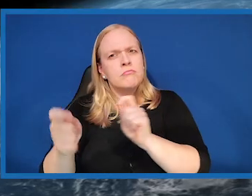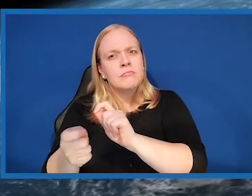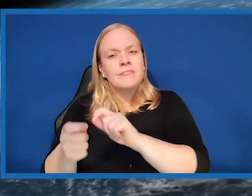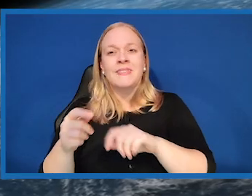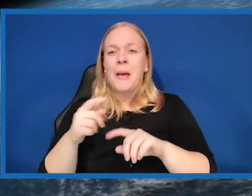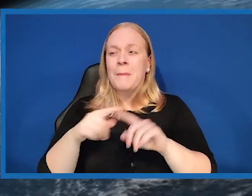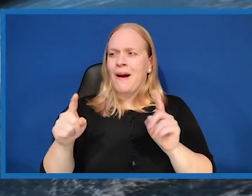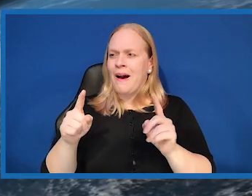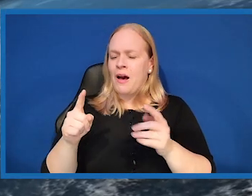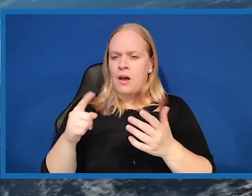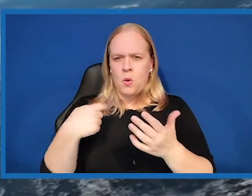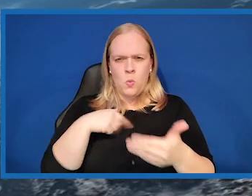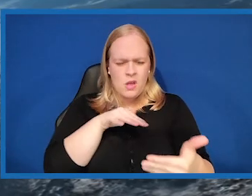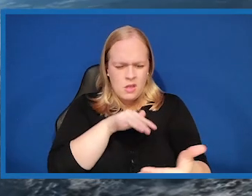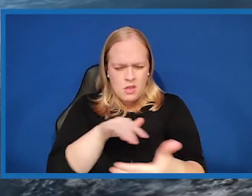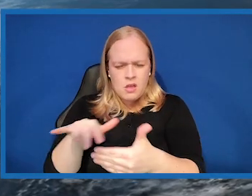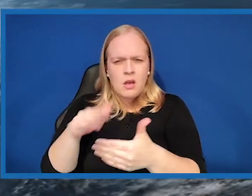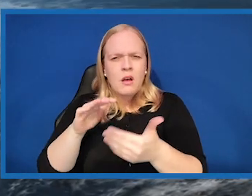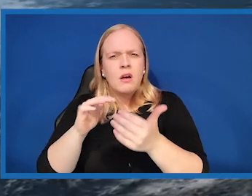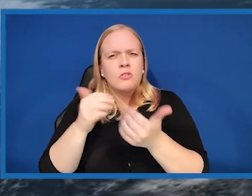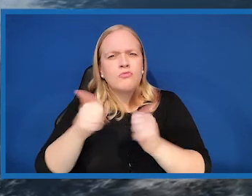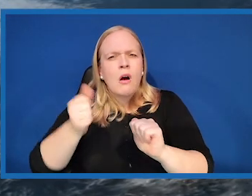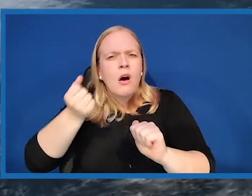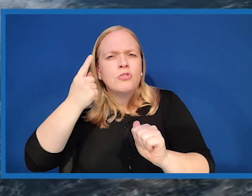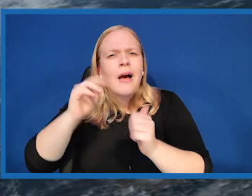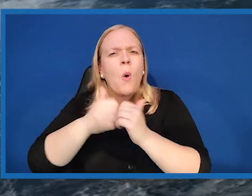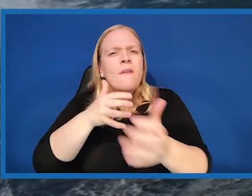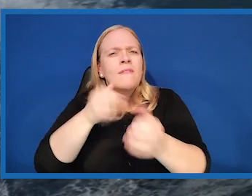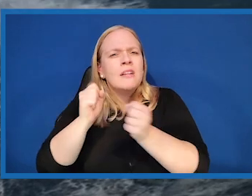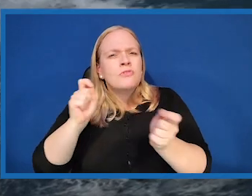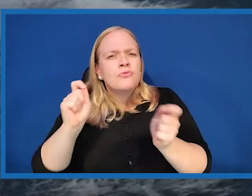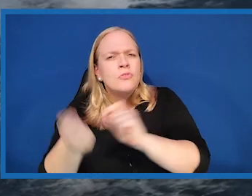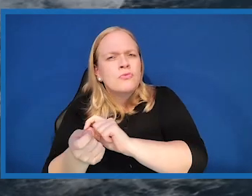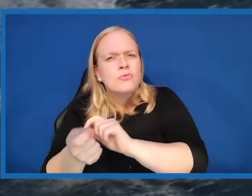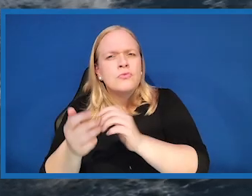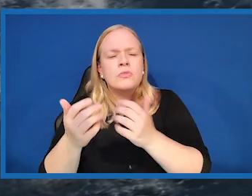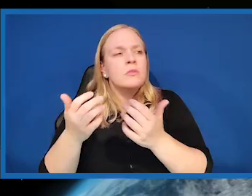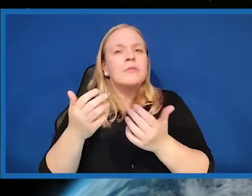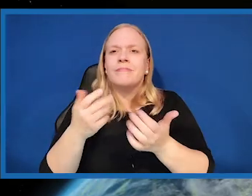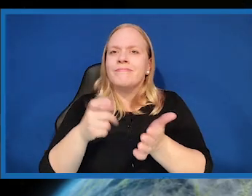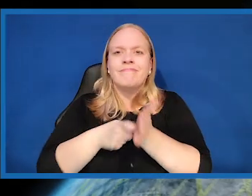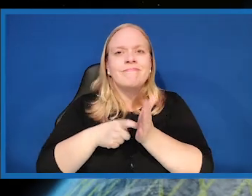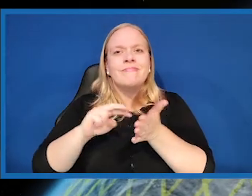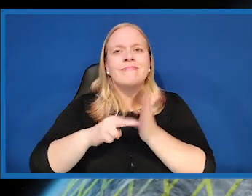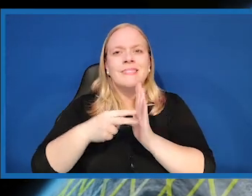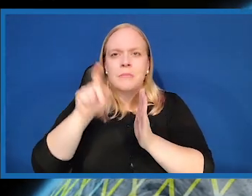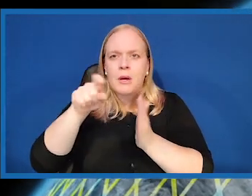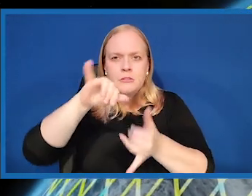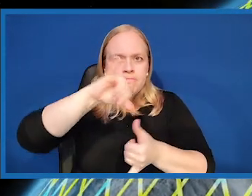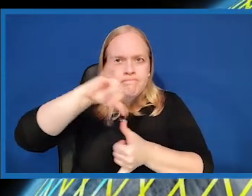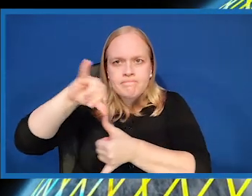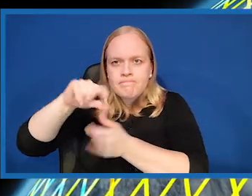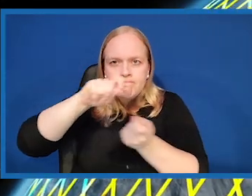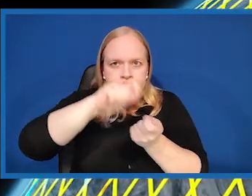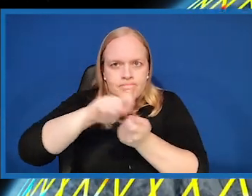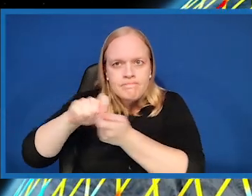THAT'S CHANGING REQUIRES REALLY A MEASUREMENT, A VERY PRECISE MEASUREMENT AND A CONTINUOUS MEASUREMENT.